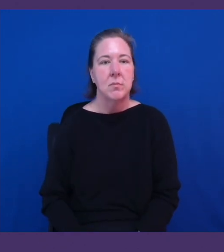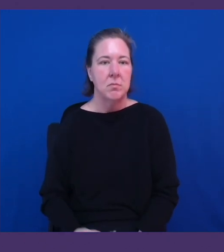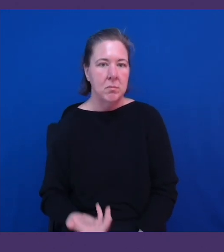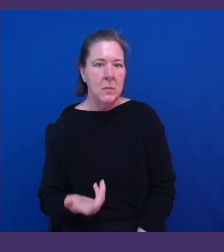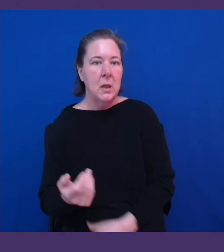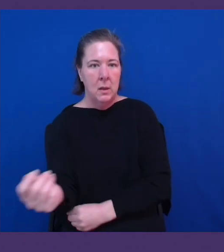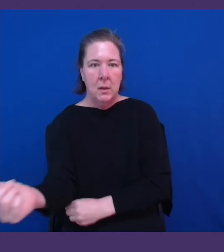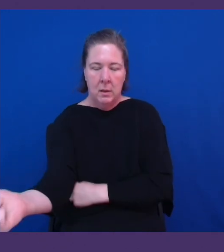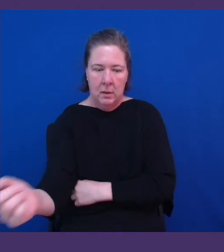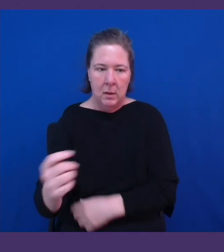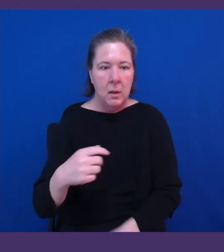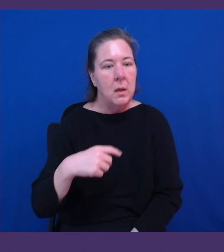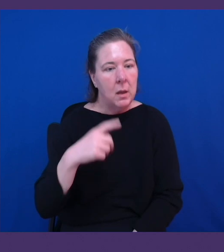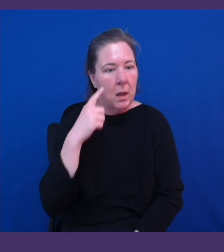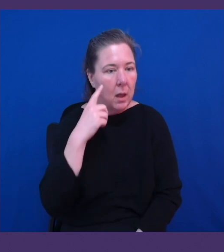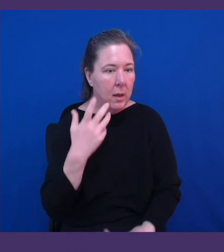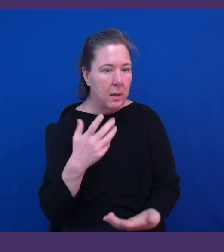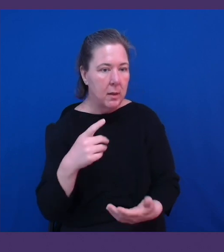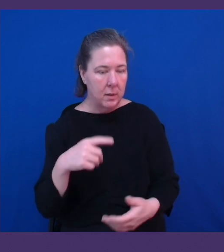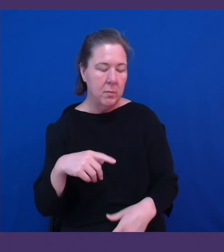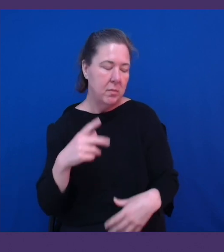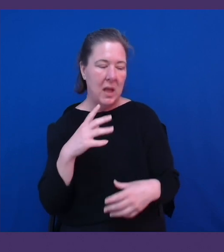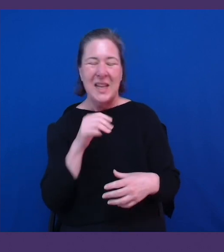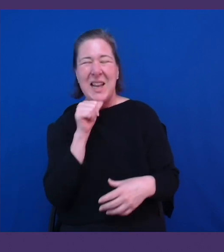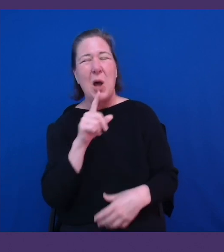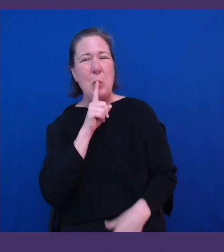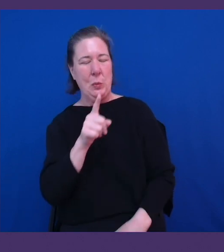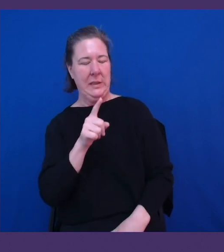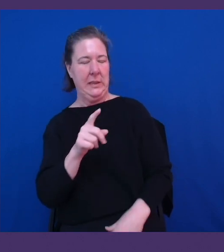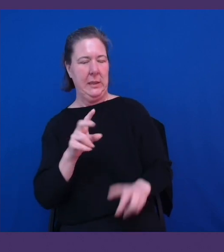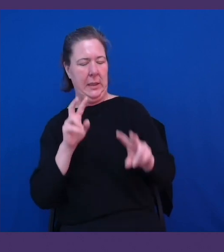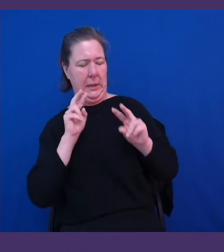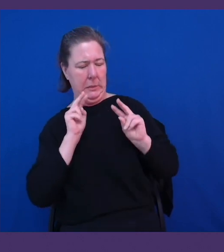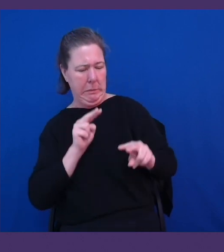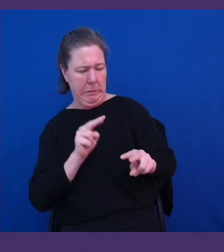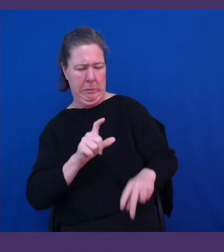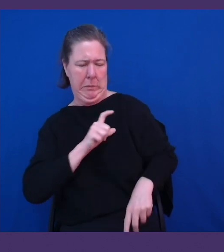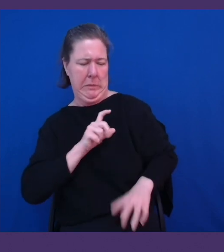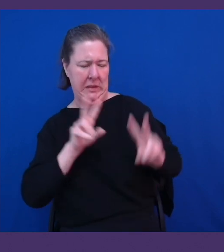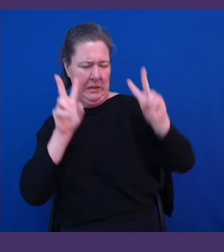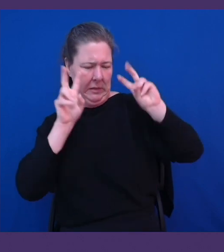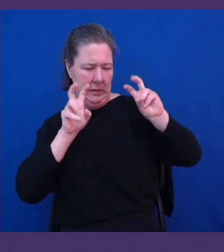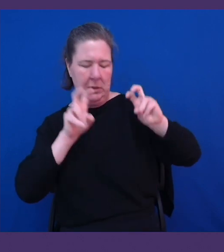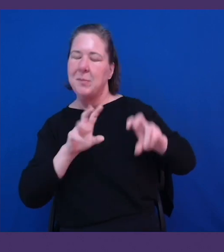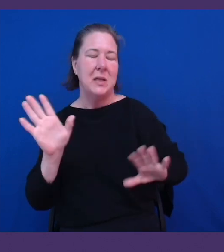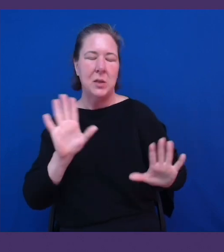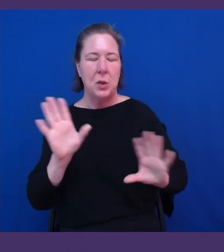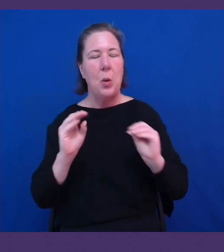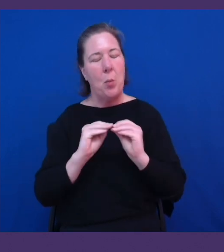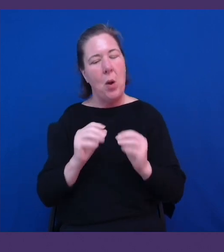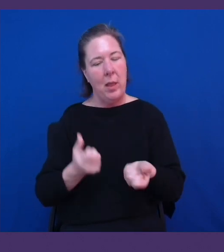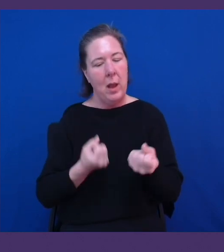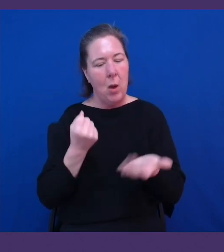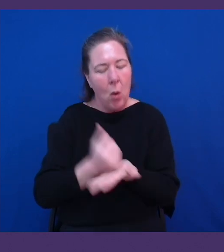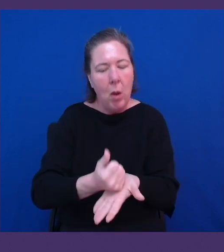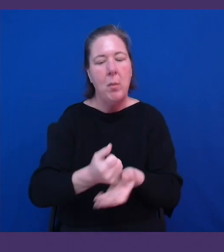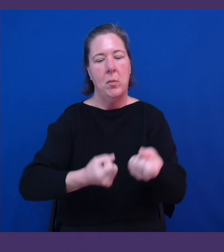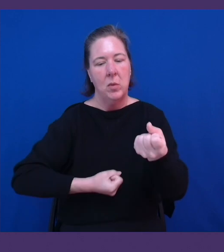it's not only policing, but more the firefighters, so actually also supporting and helping and providing training and facilitating and so on. Yeah, sorry.